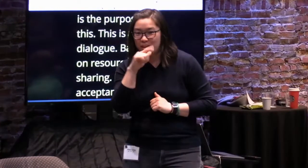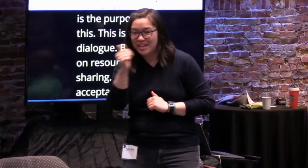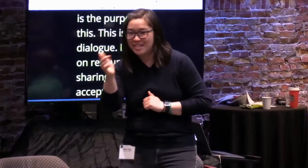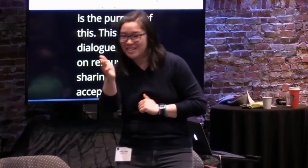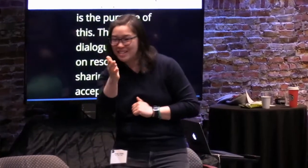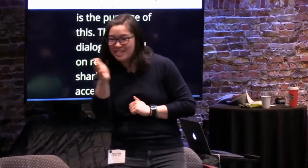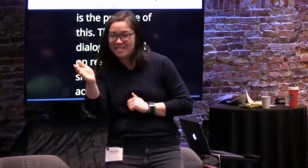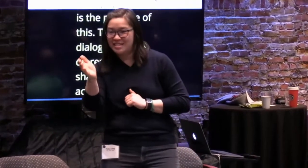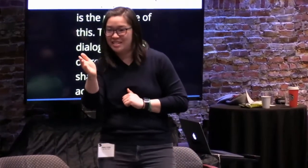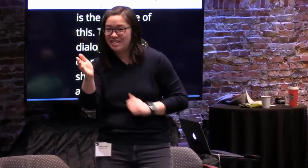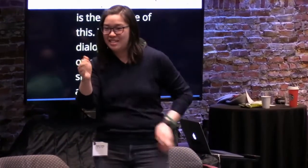Richard Costes,